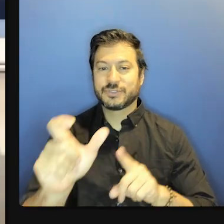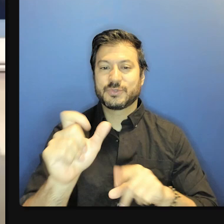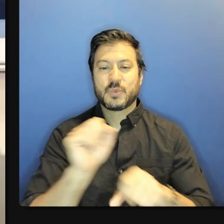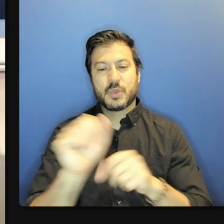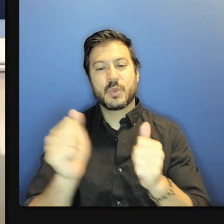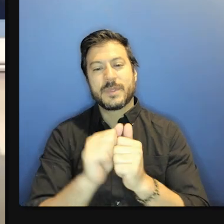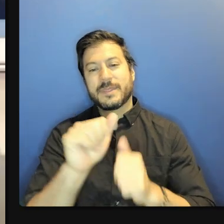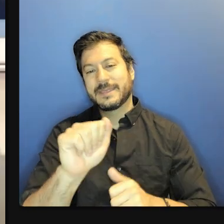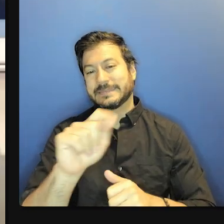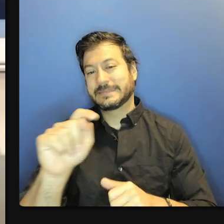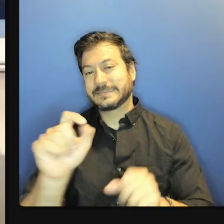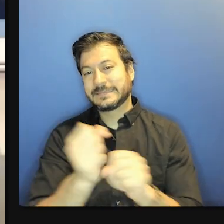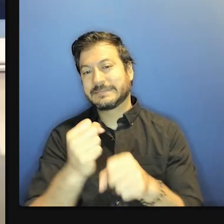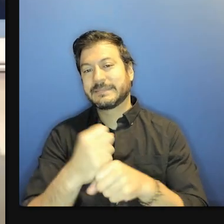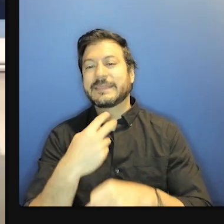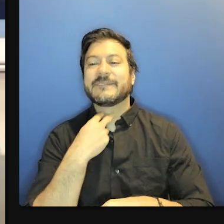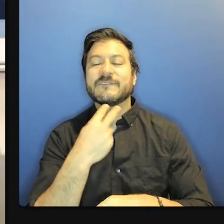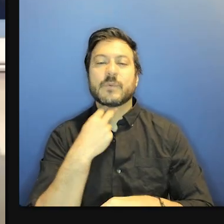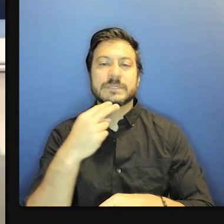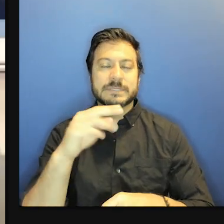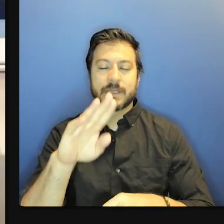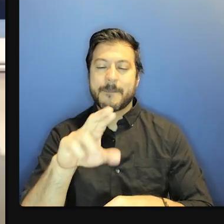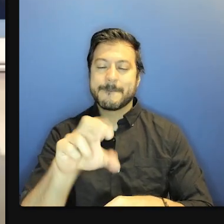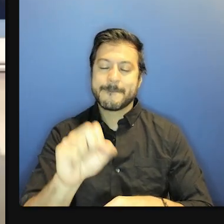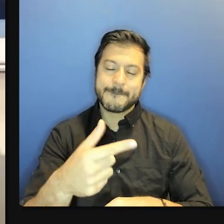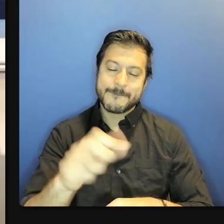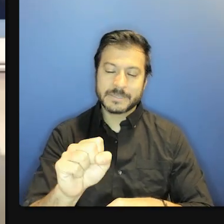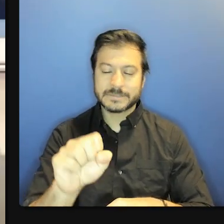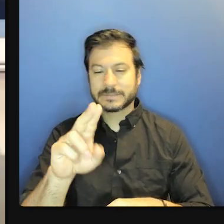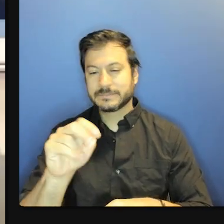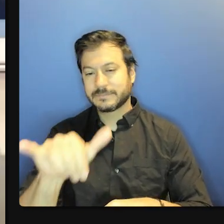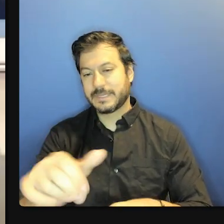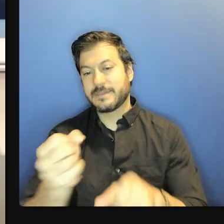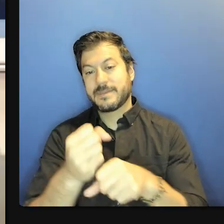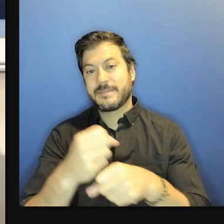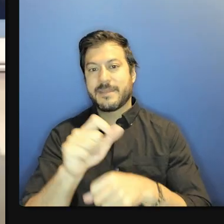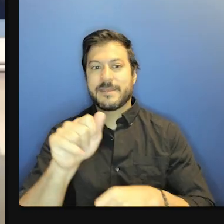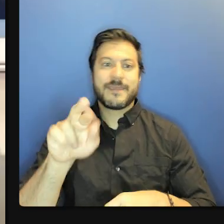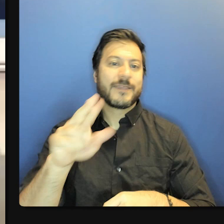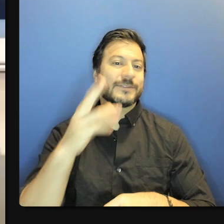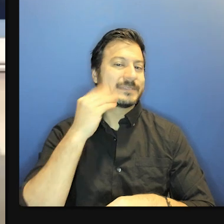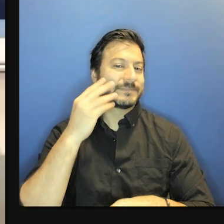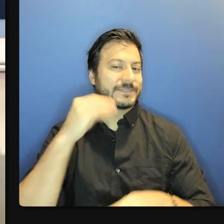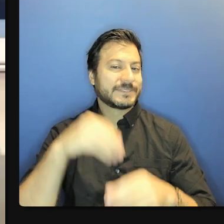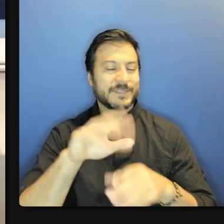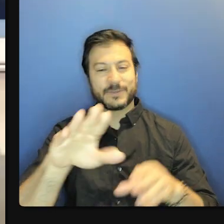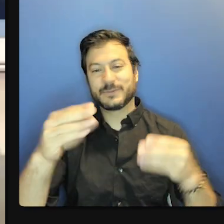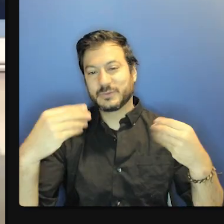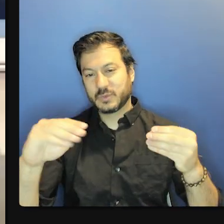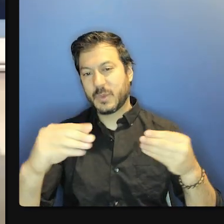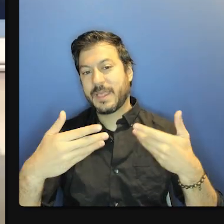is the work we did with AT&T to create the voice of Bugs Bunny. AT&T created an AR experience in their flagship stores